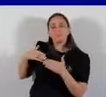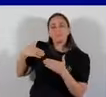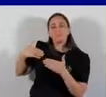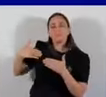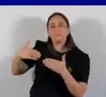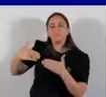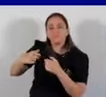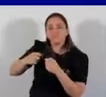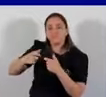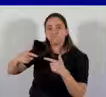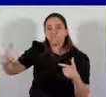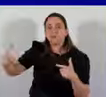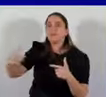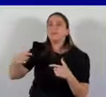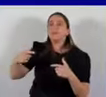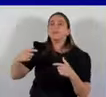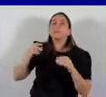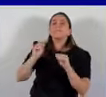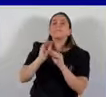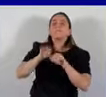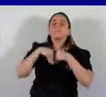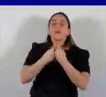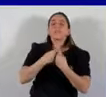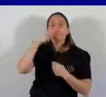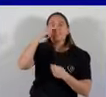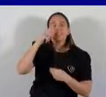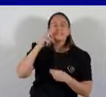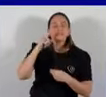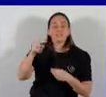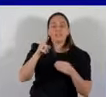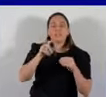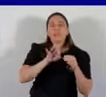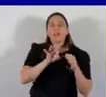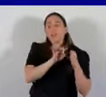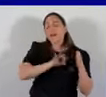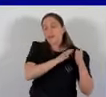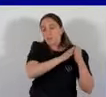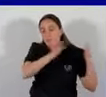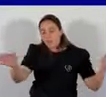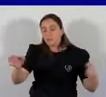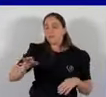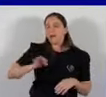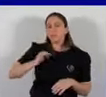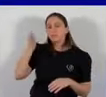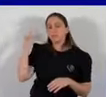We lowered the inflation rate of coming from speeds of 54% Which implies 17,000 per year